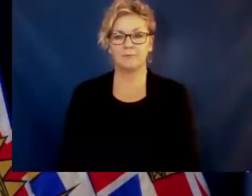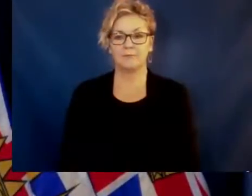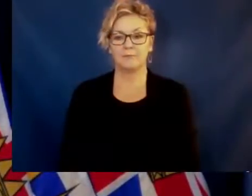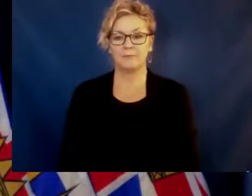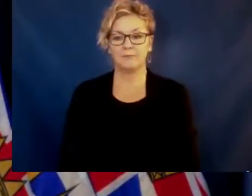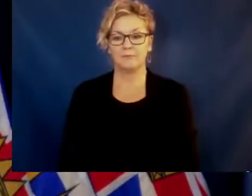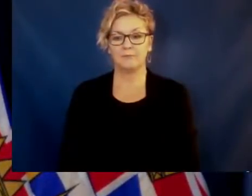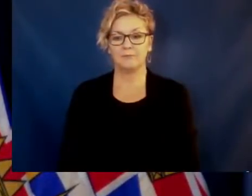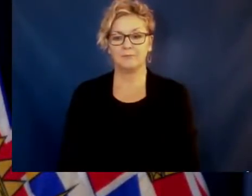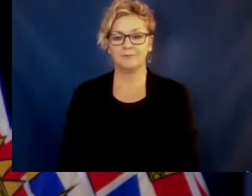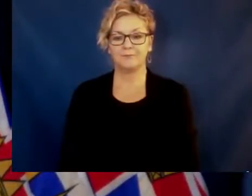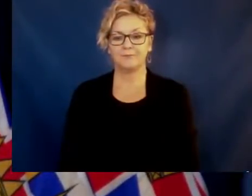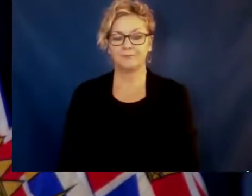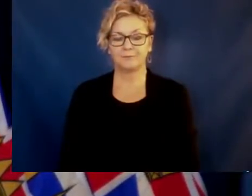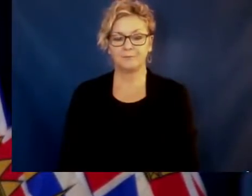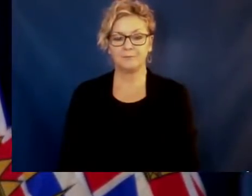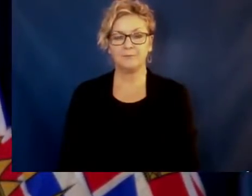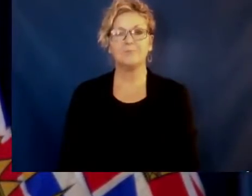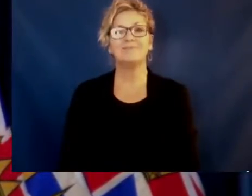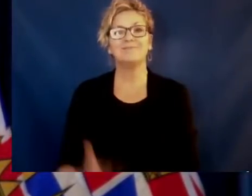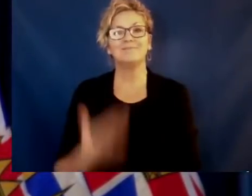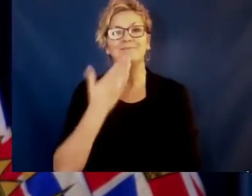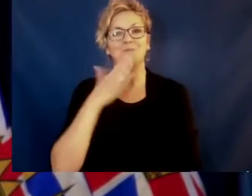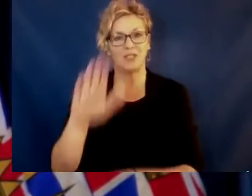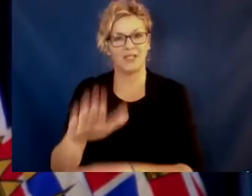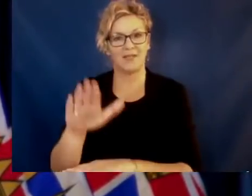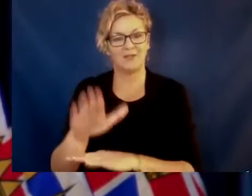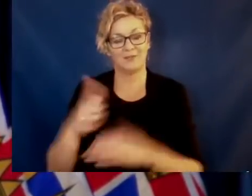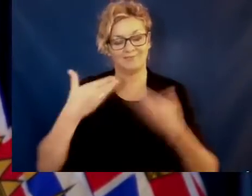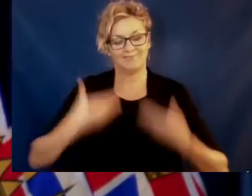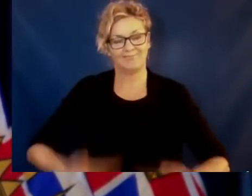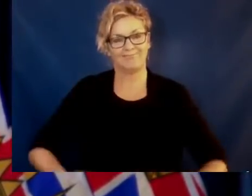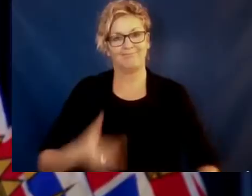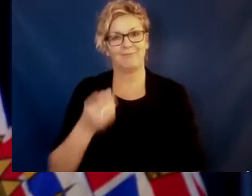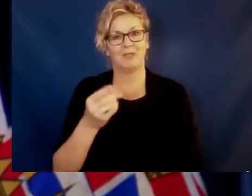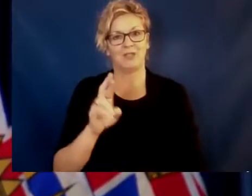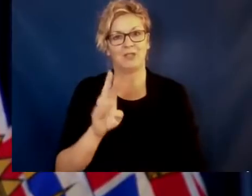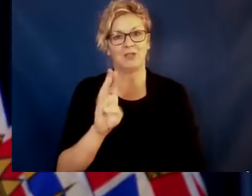Good afternoon. I'm interest Bonnie Henry, provincial health officer for British